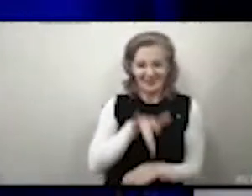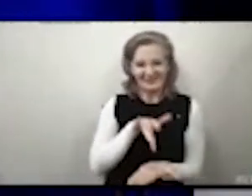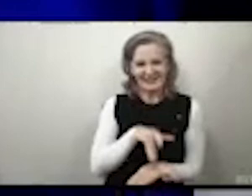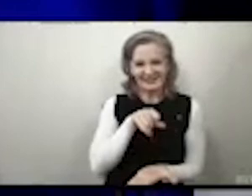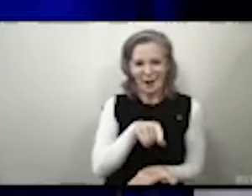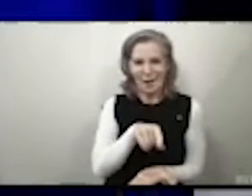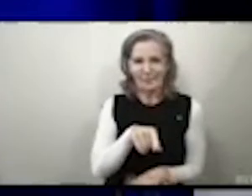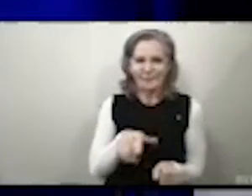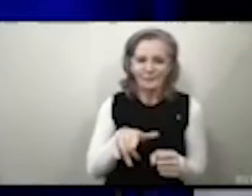because we haven't really touched